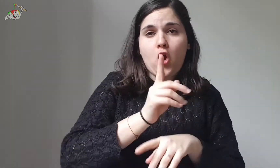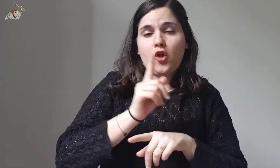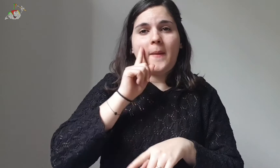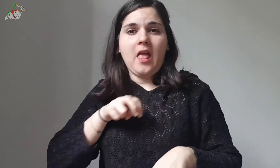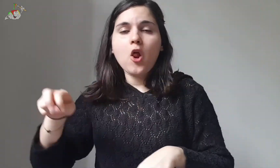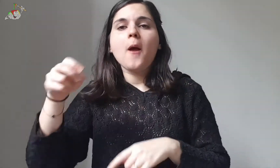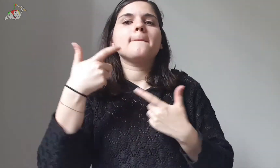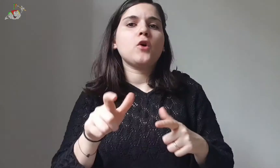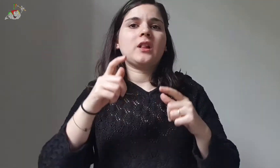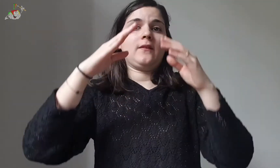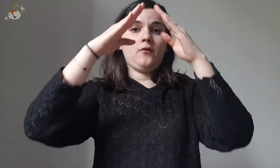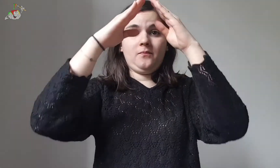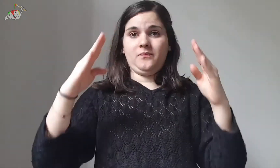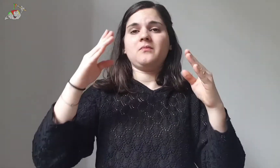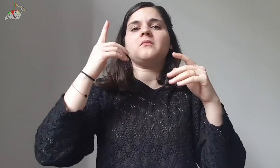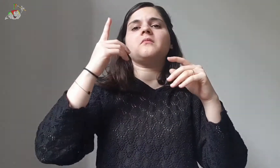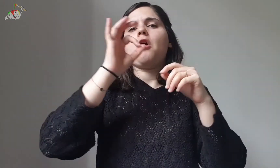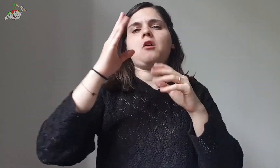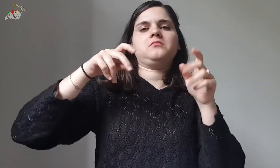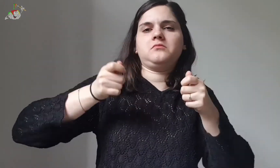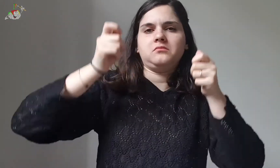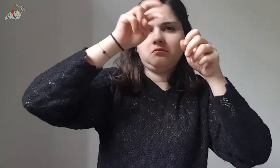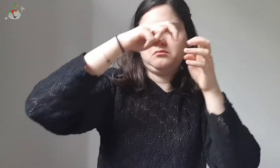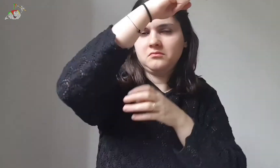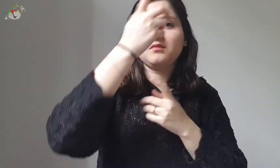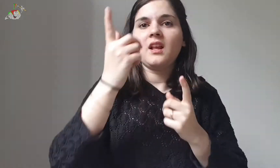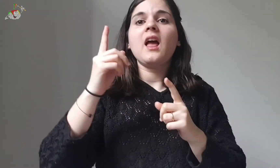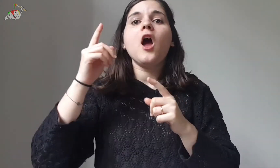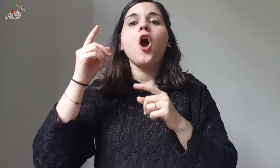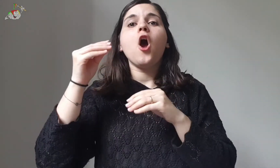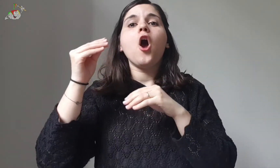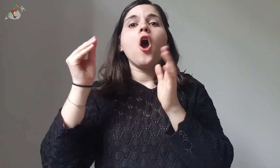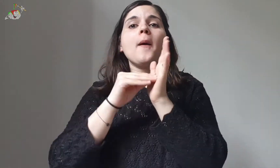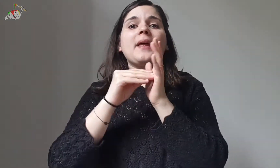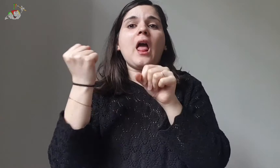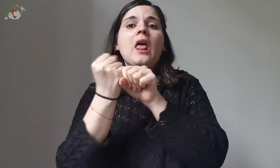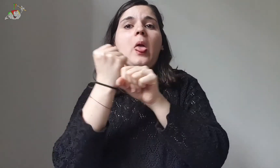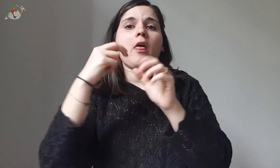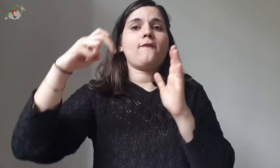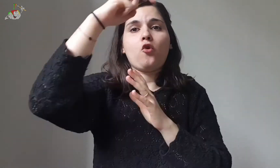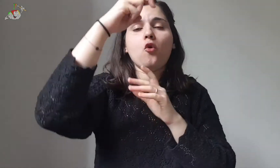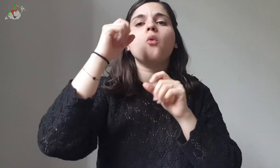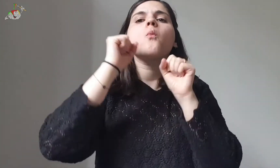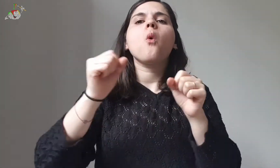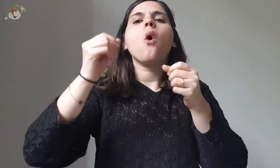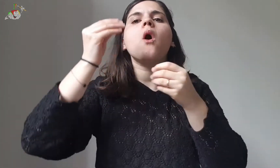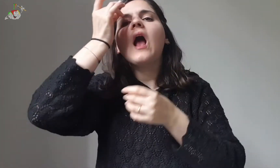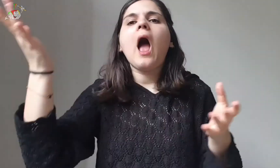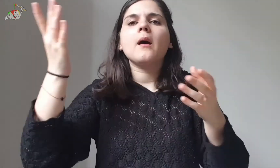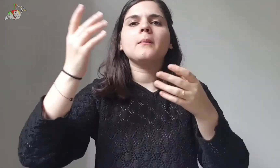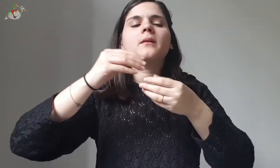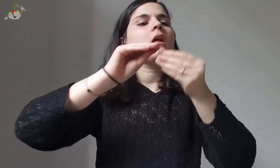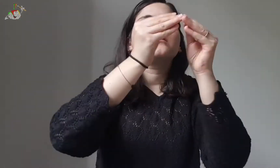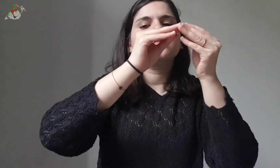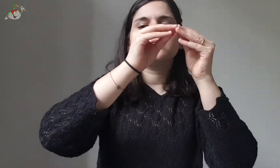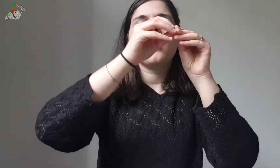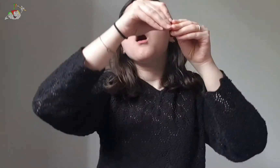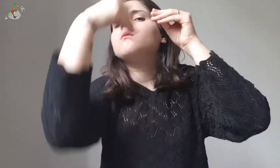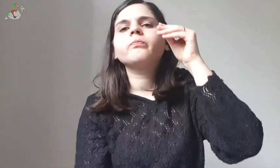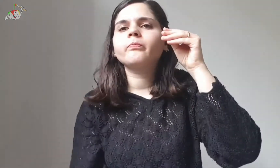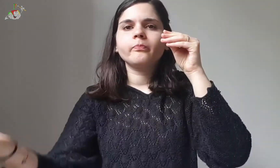under and taking a walk, because it can happen that the worker at work can drop